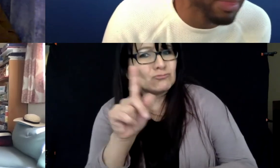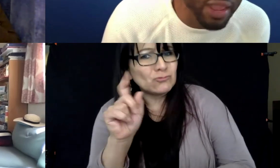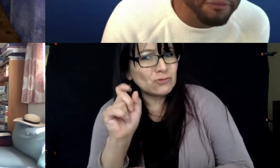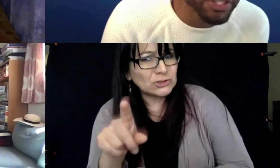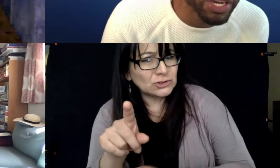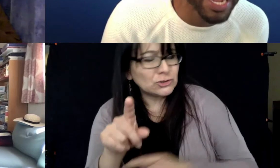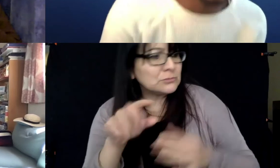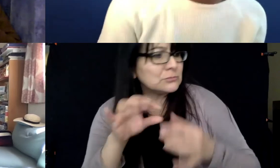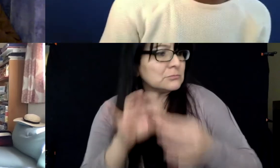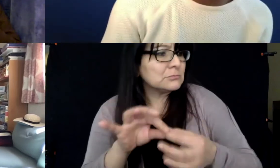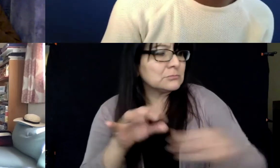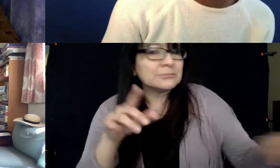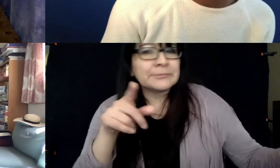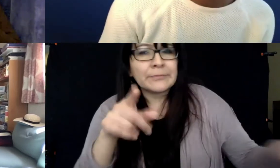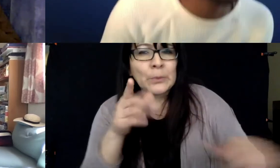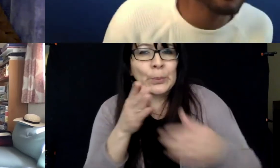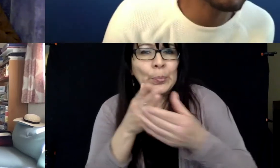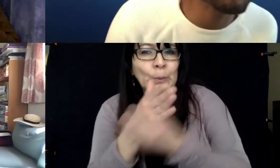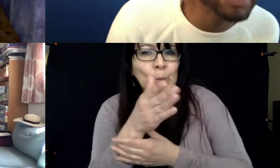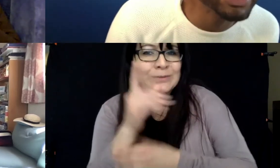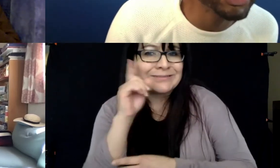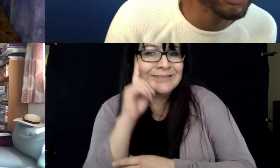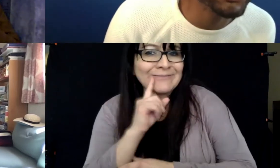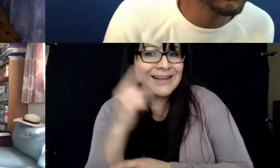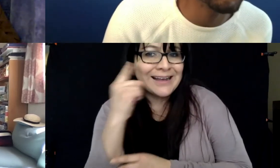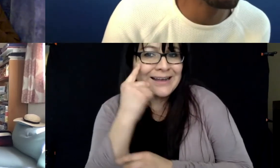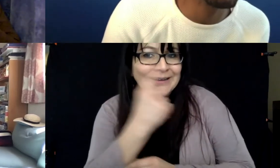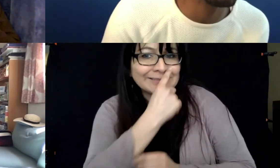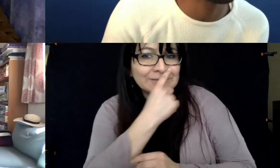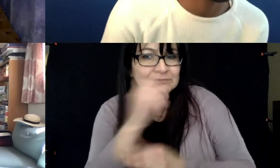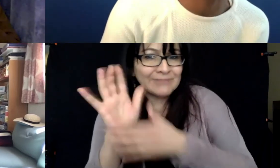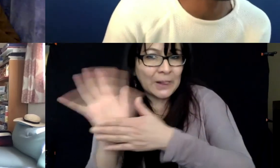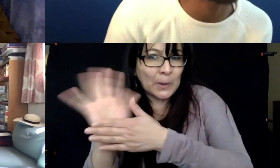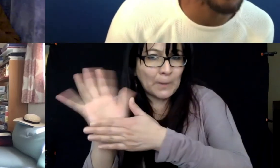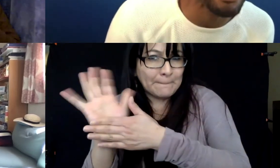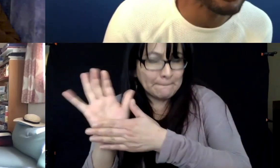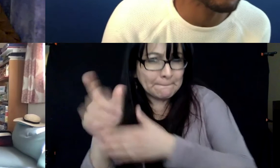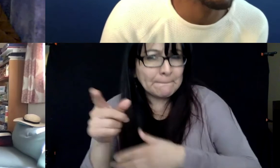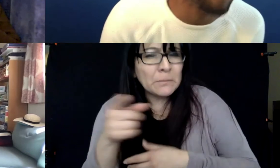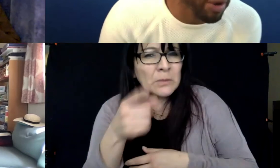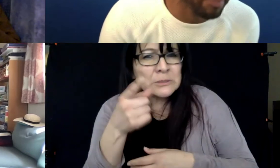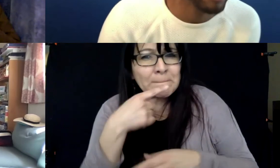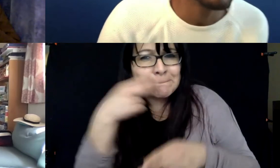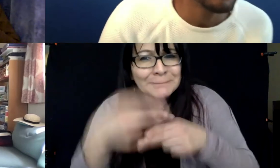you for sharing i do have a question now this is related to through black death eyes the film and